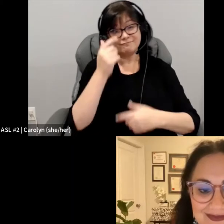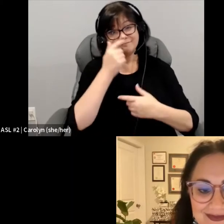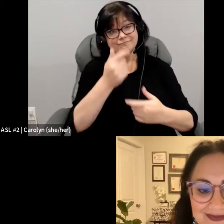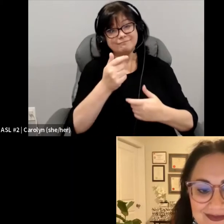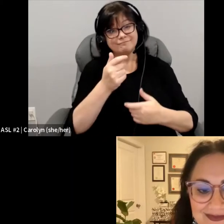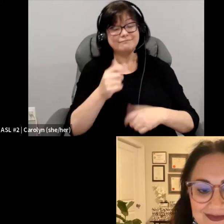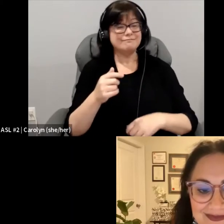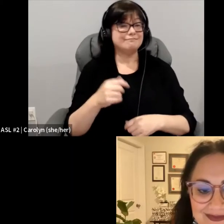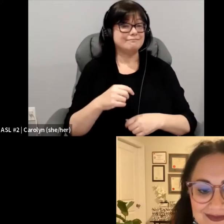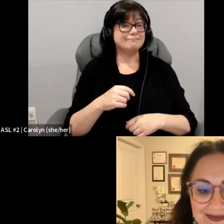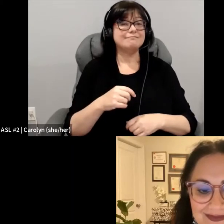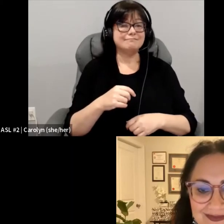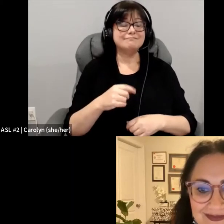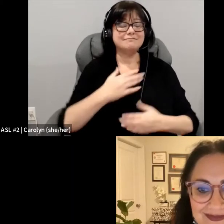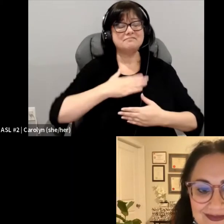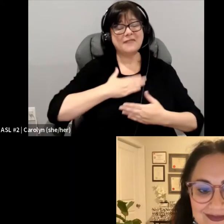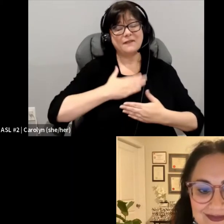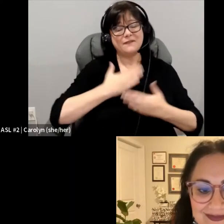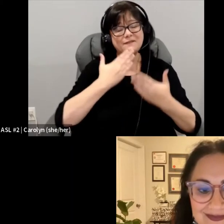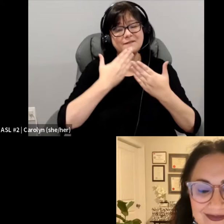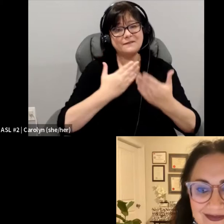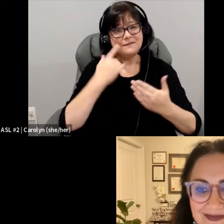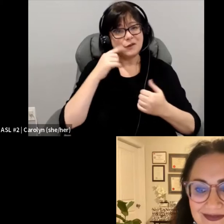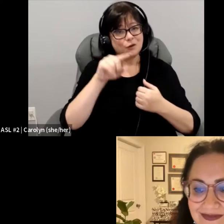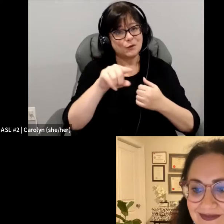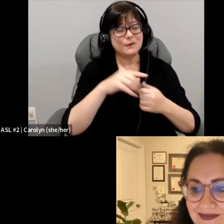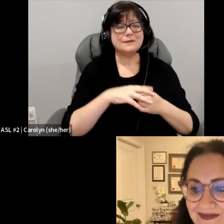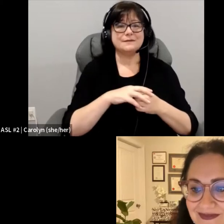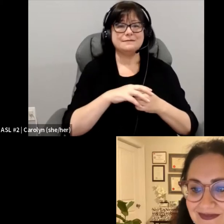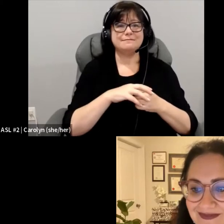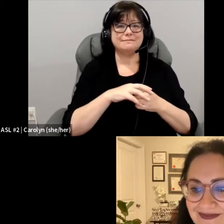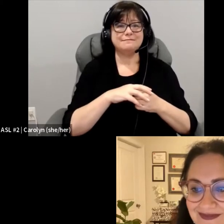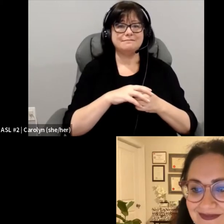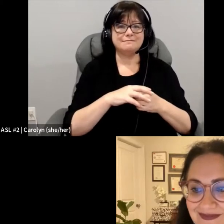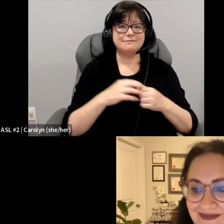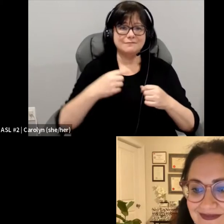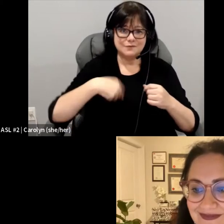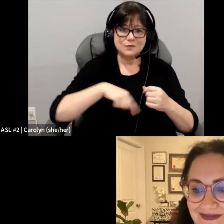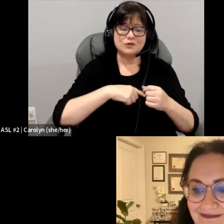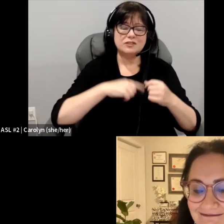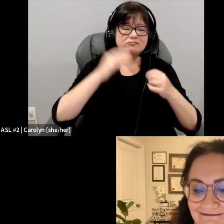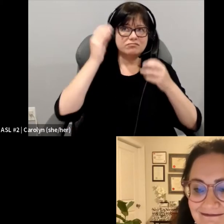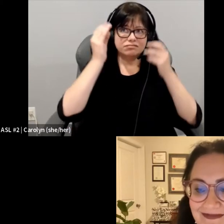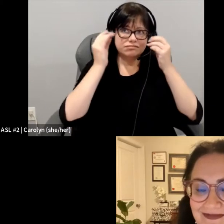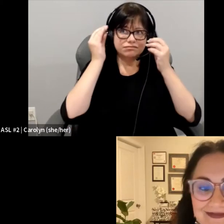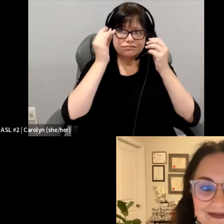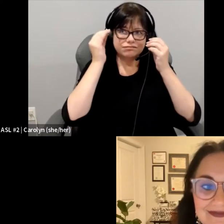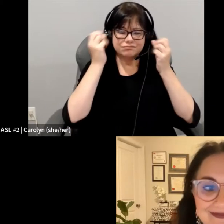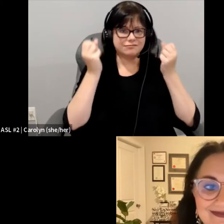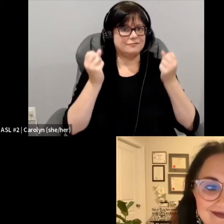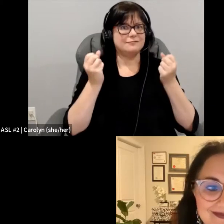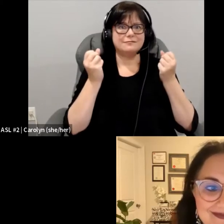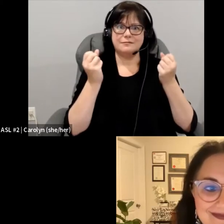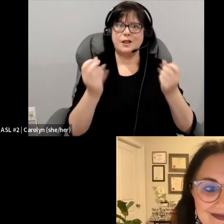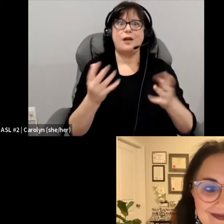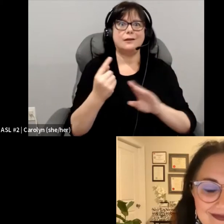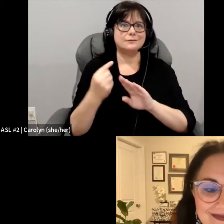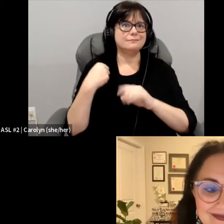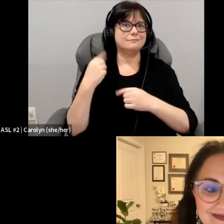YOU HAVE GIVEN EVERYONE A LOT TO THINK ABOUT AND AGAIN, THANK YOU SO MUCH FOR MAKING THE